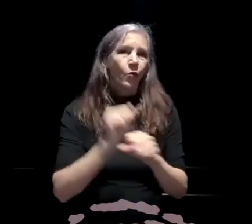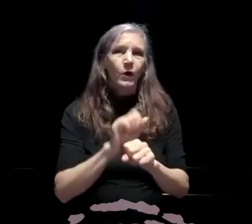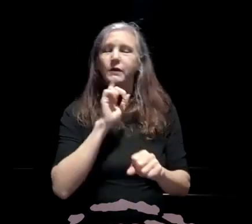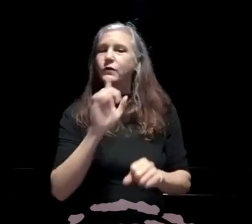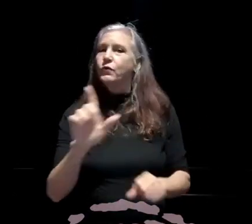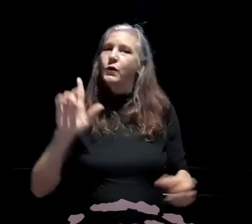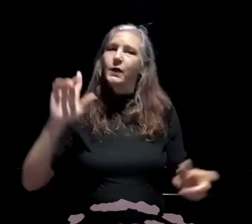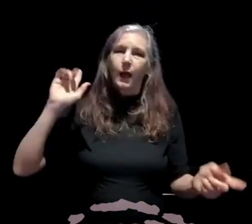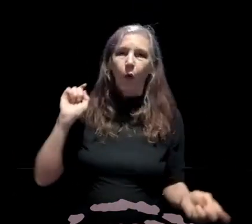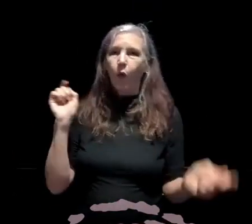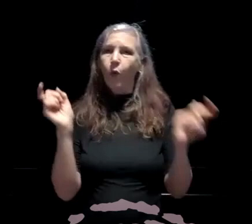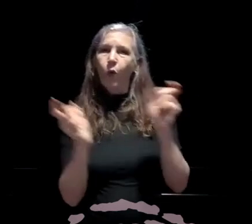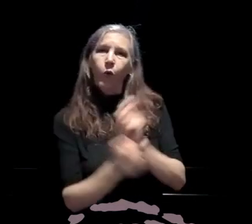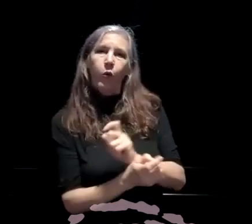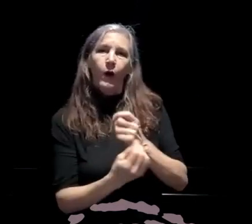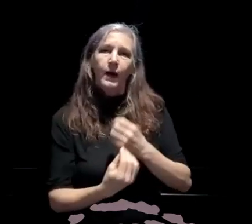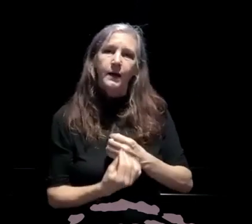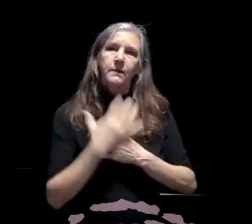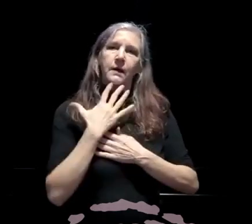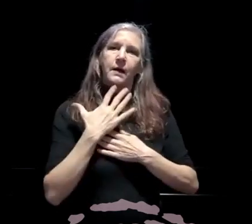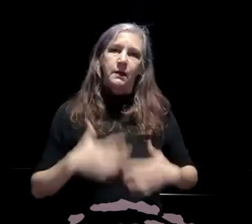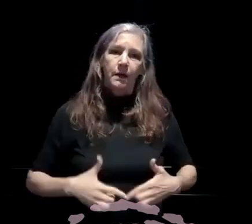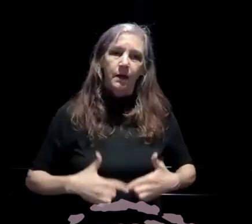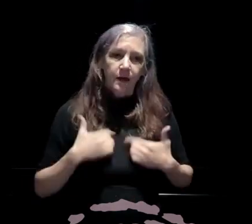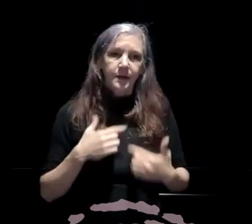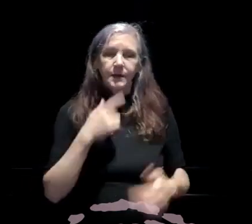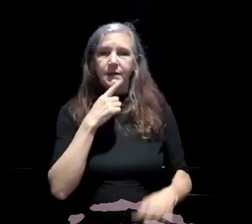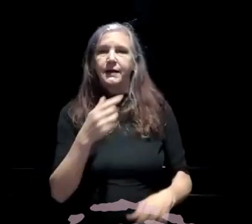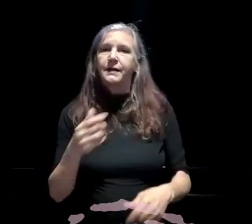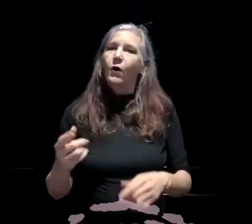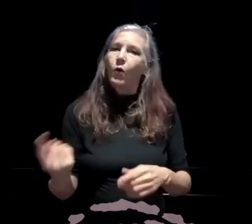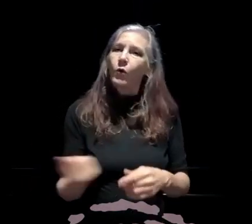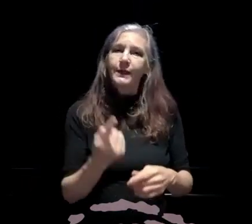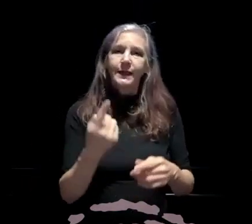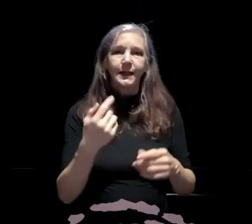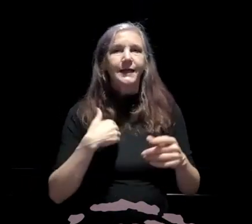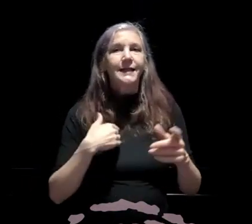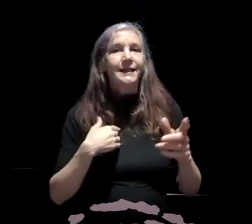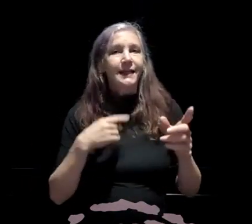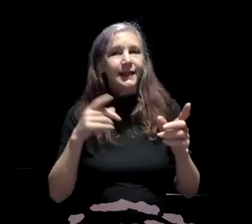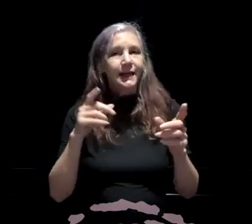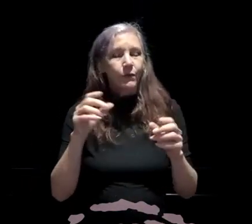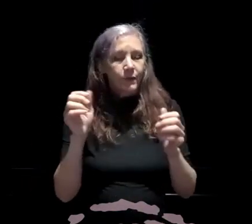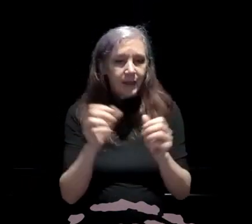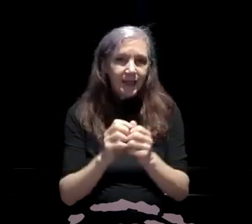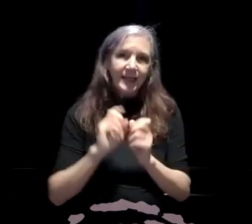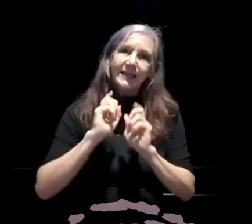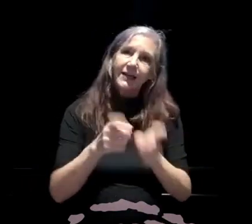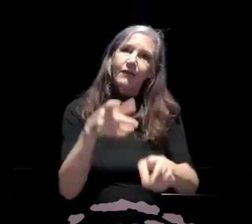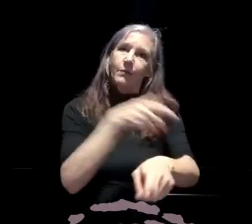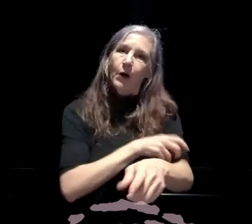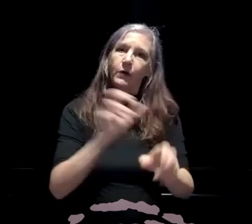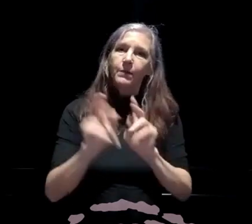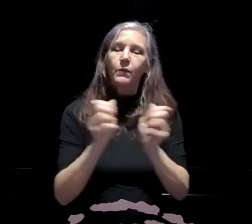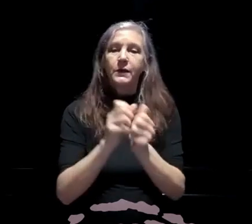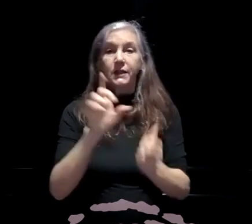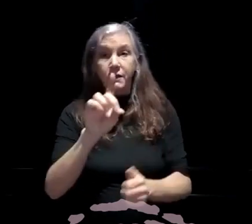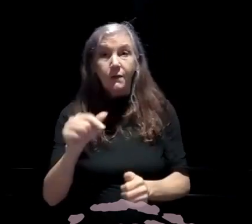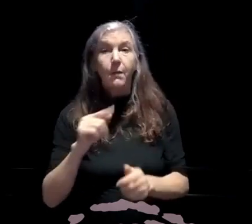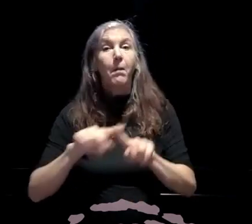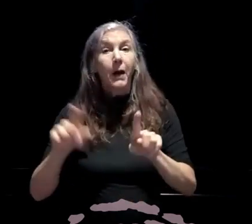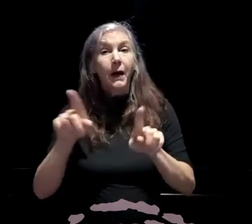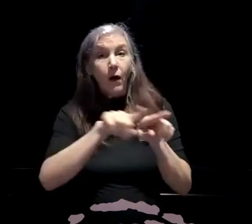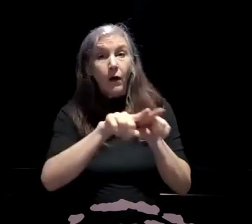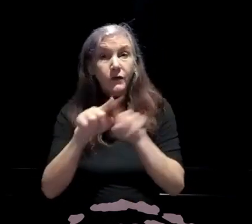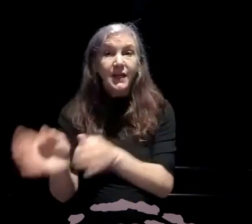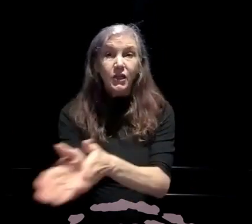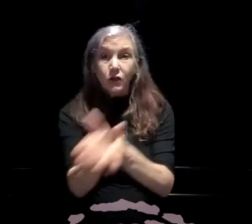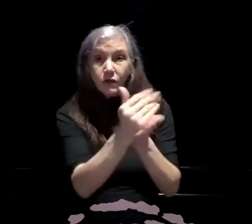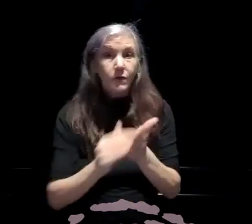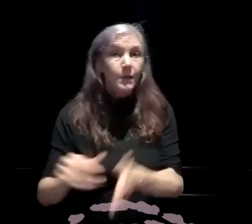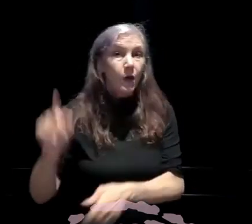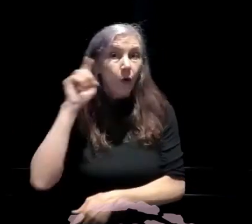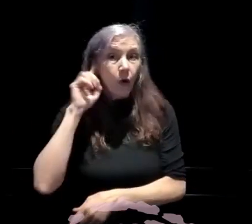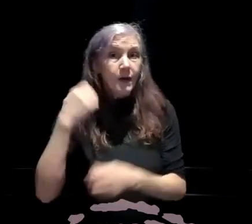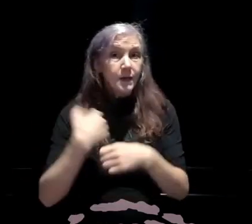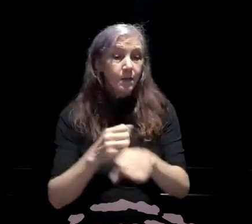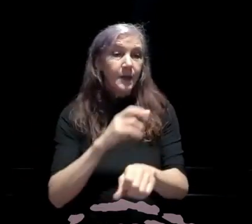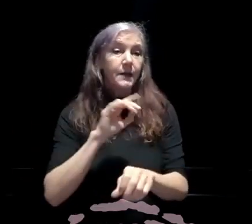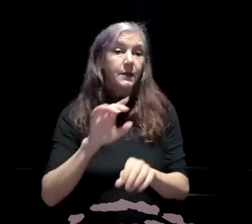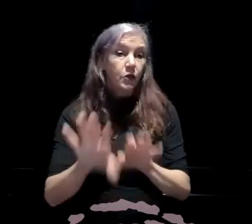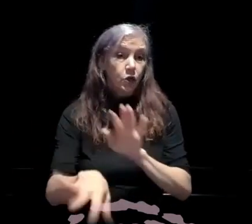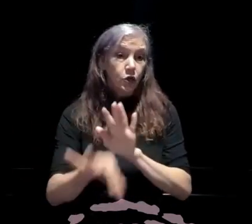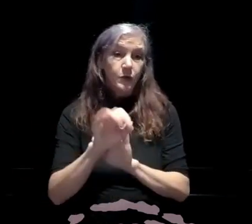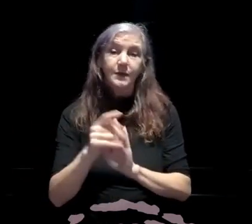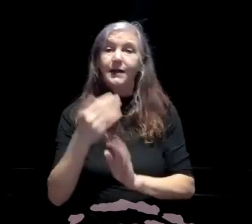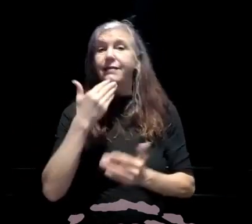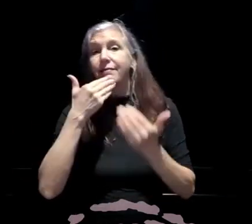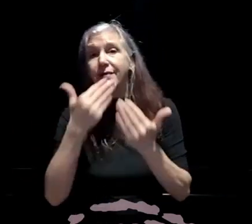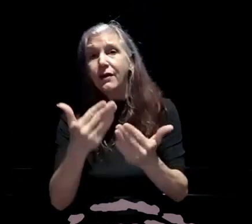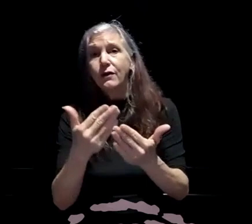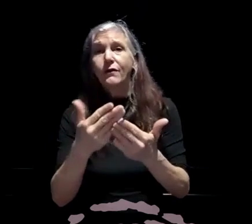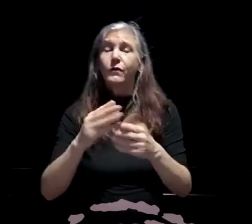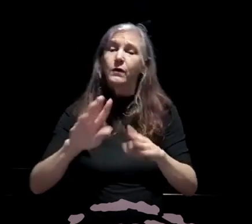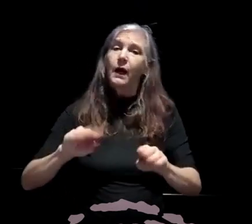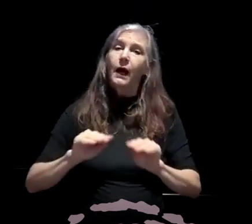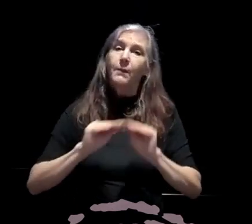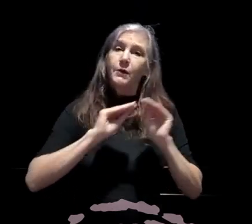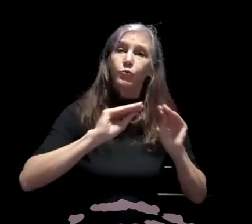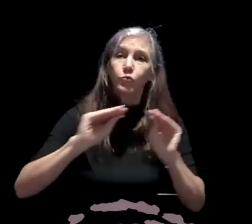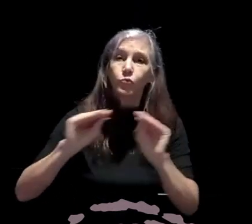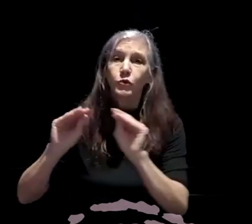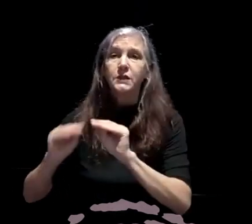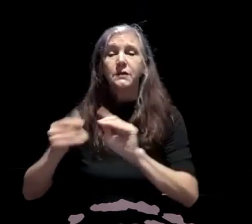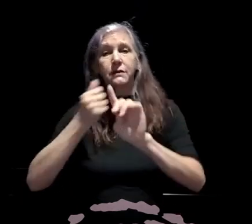They deserve to be heard and to know that they have the power of choice. Upstream arts, thank you for helping instill these invaluable self-advocacy skills in our students.